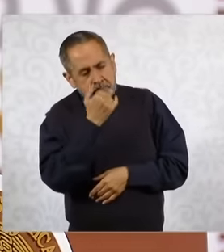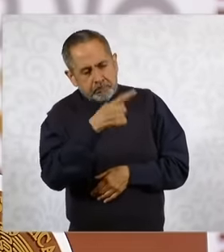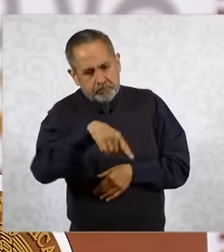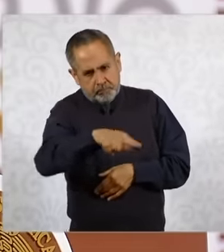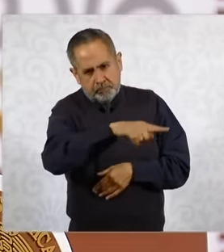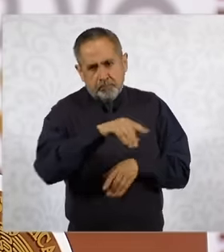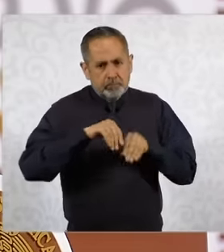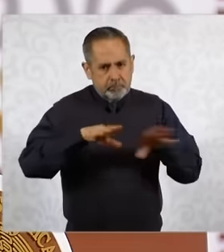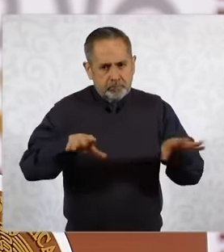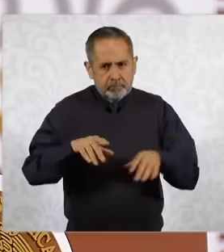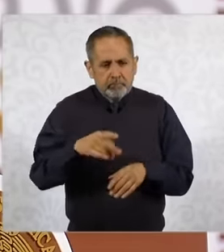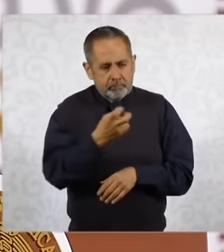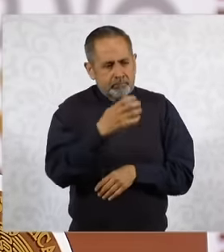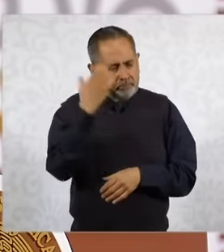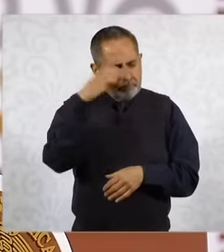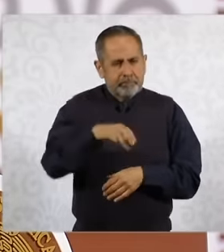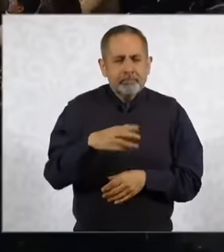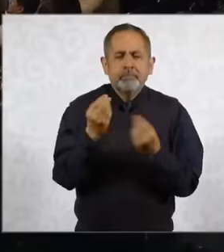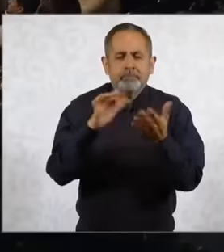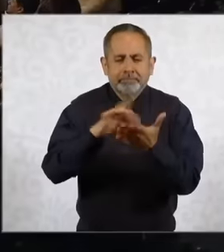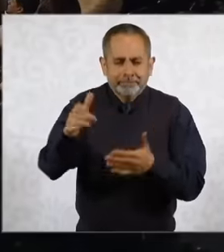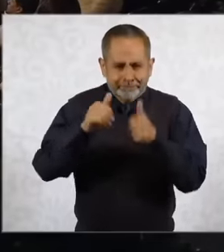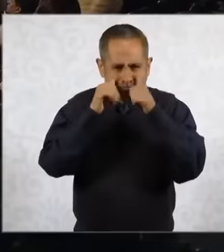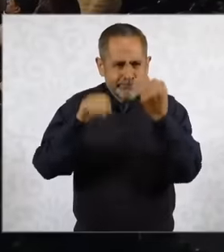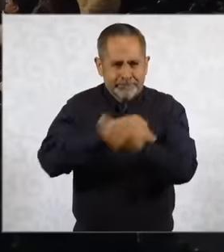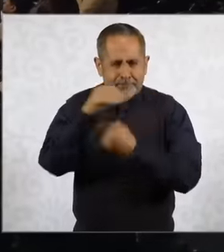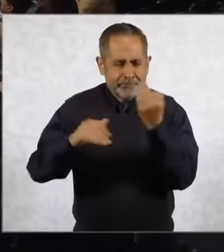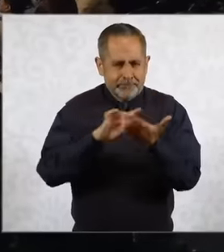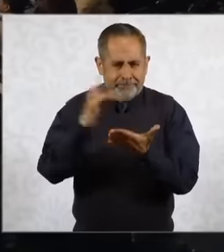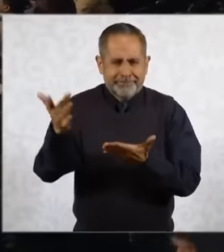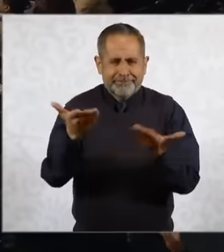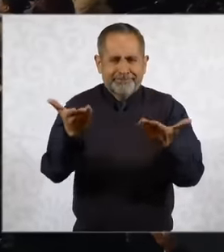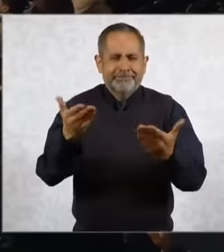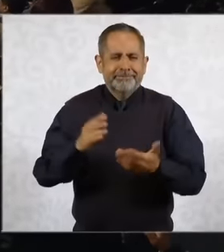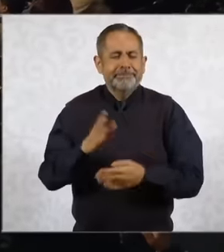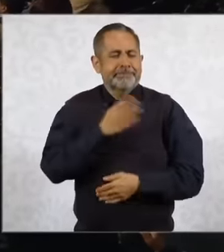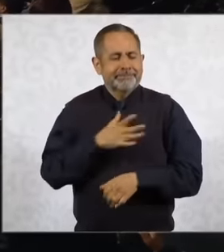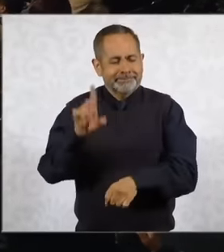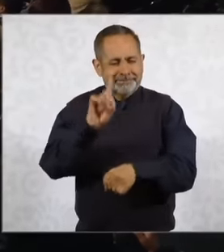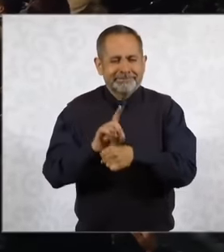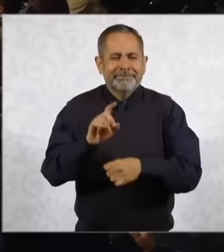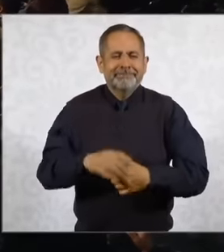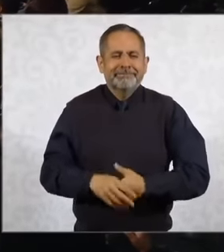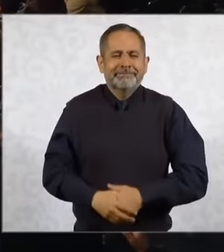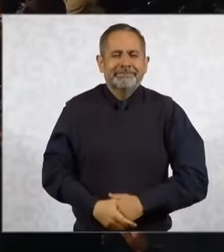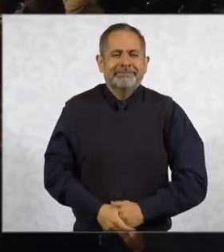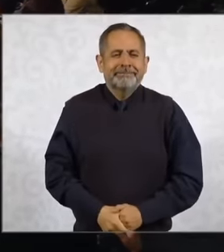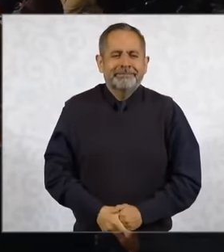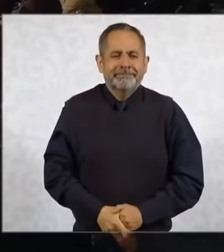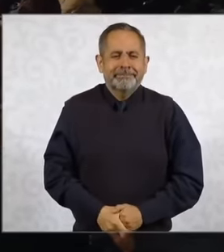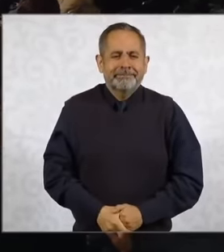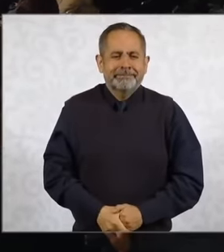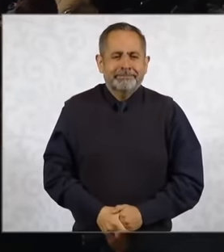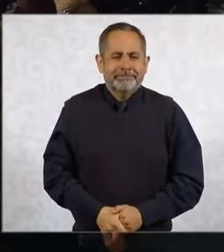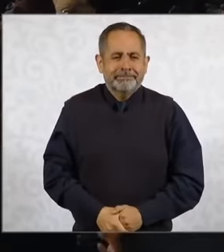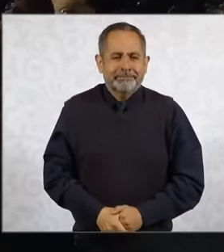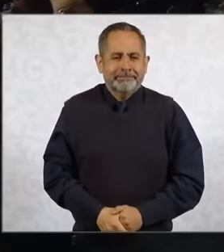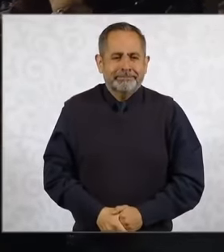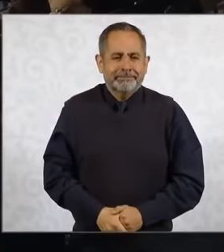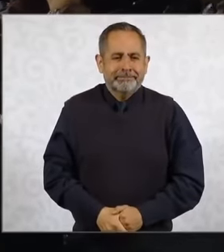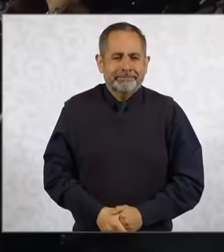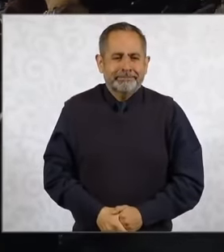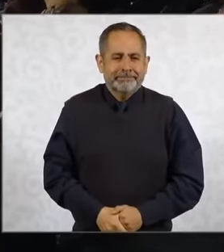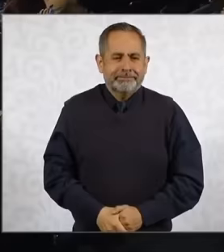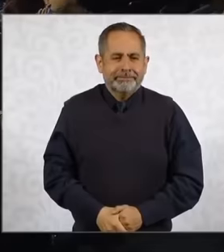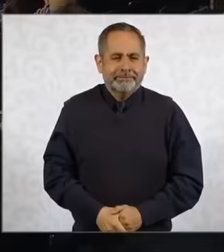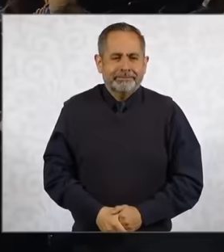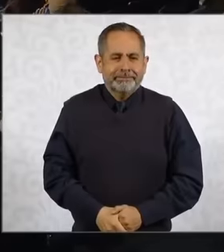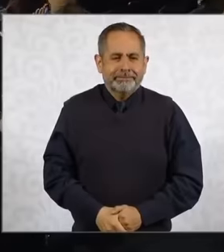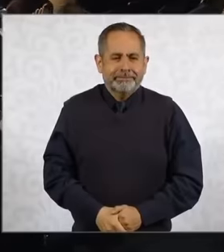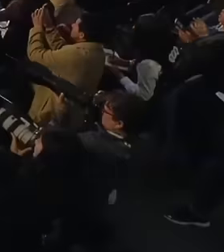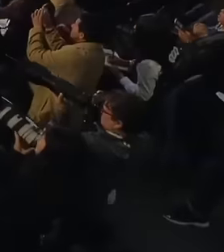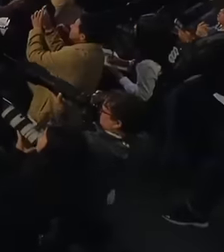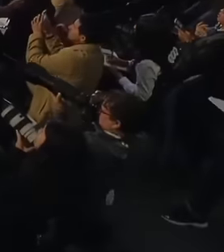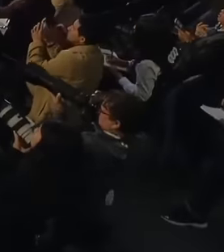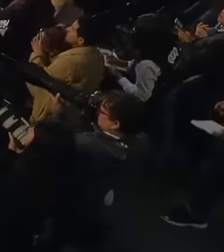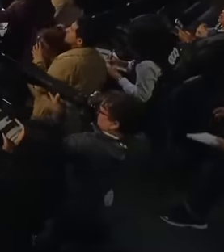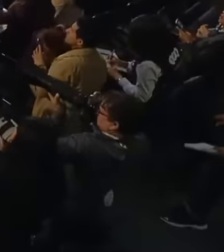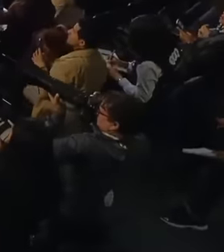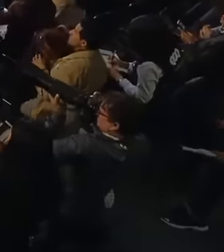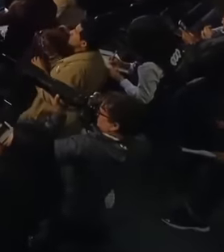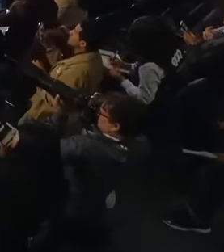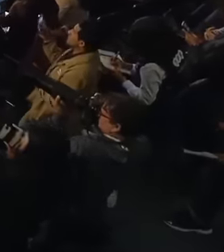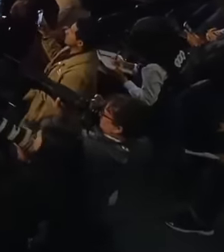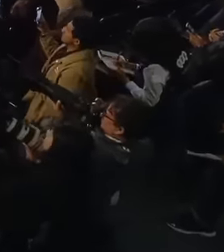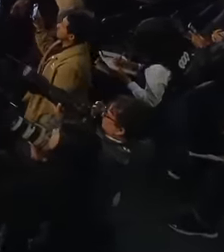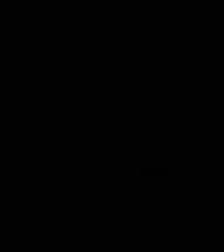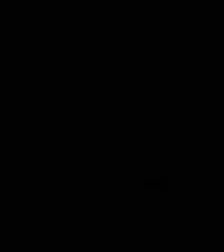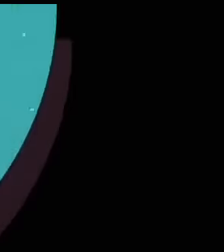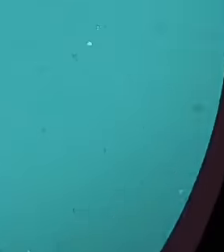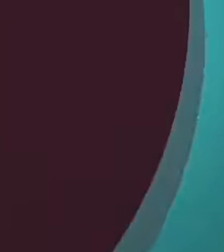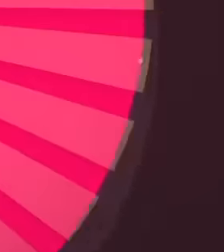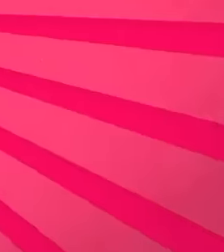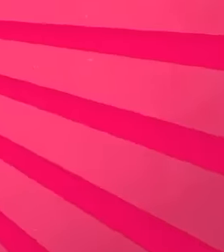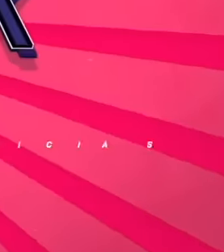against humanity Thank you very much to all of you. Good morning, I affirm the decree